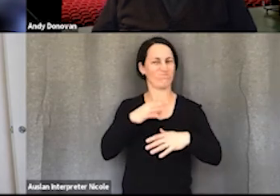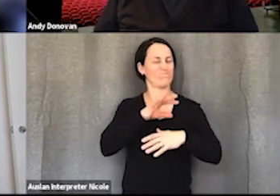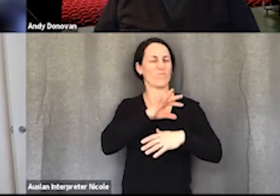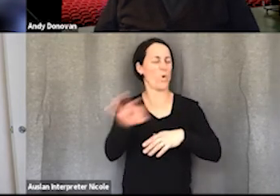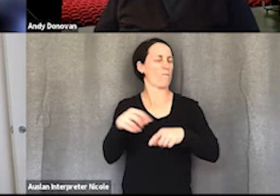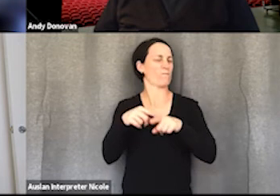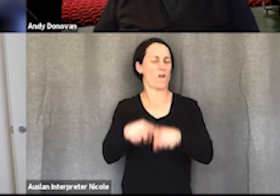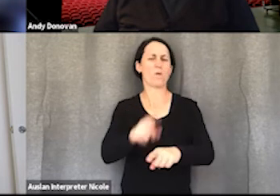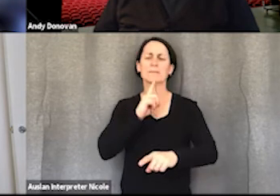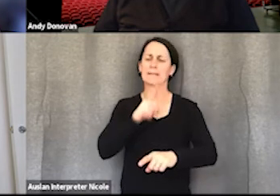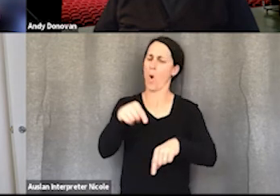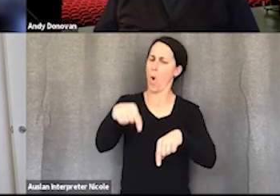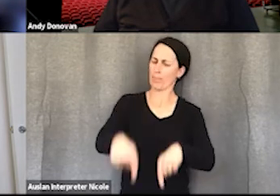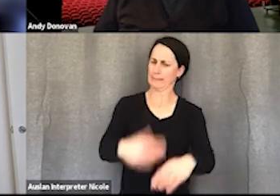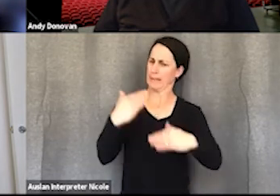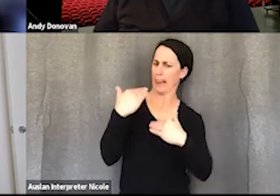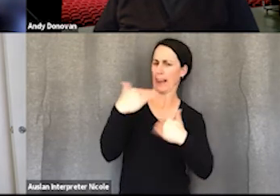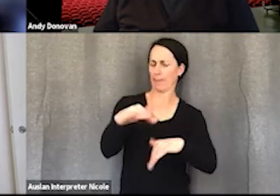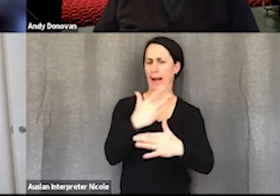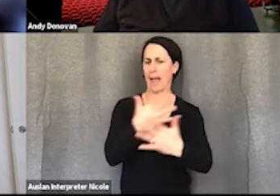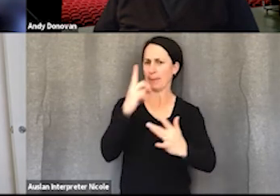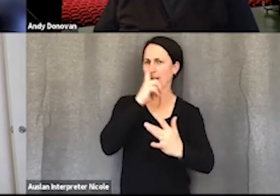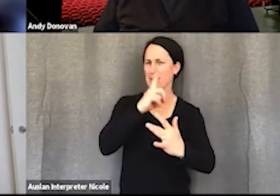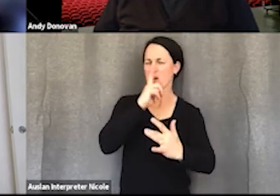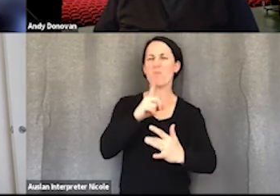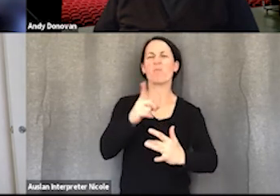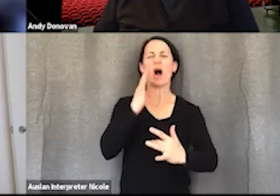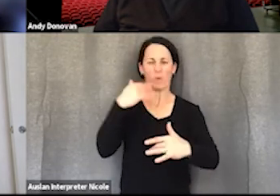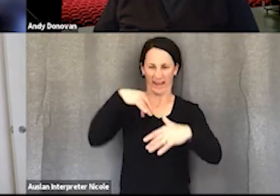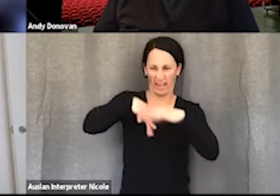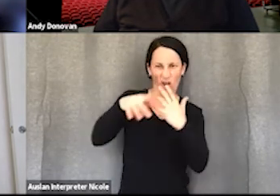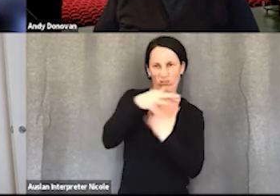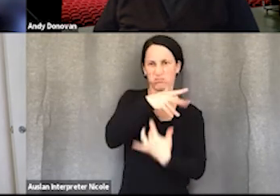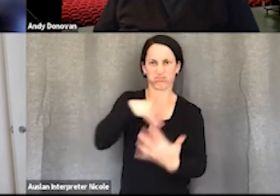So, I think where possible, if we can continue finding ways for those who want it to ensure